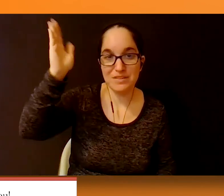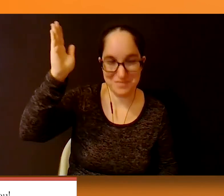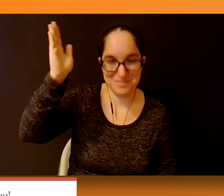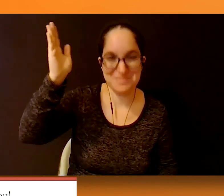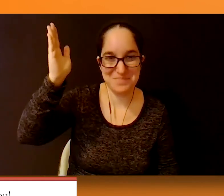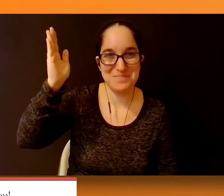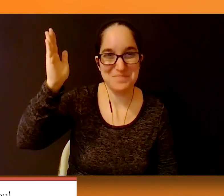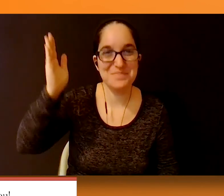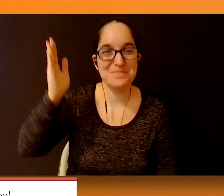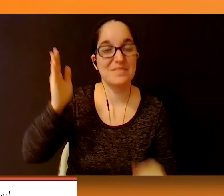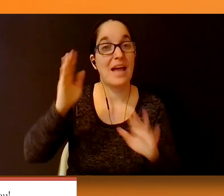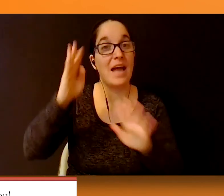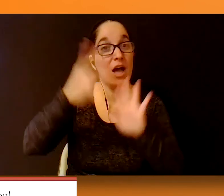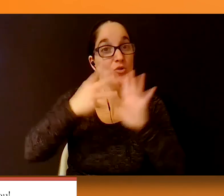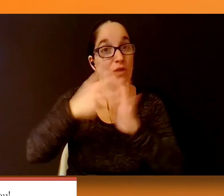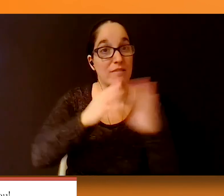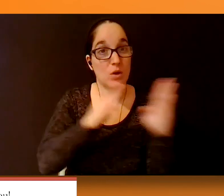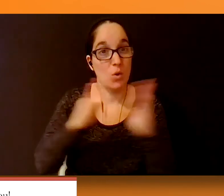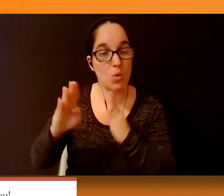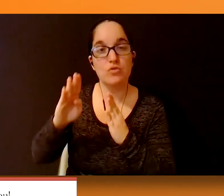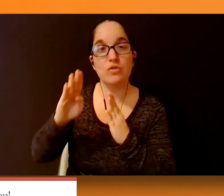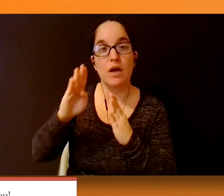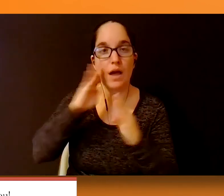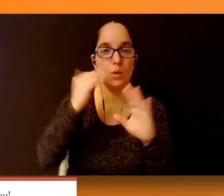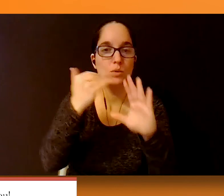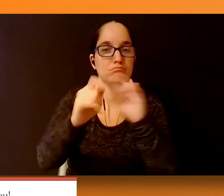and that graphic organizer.